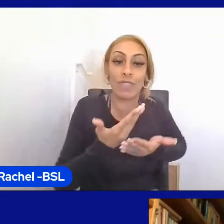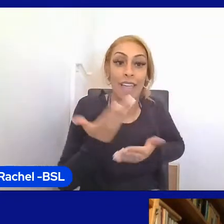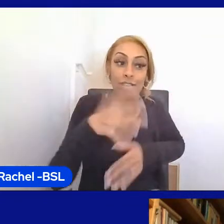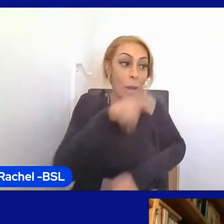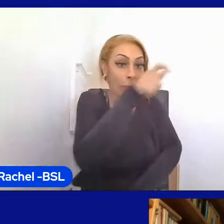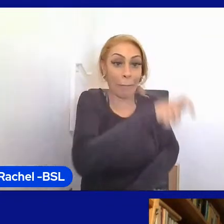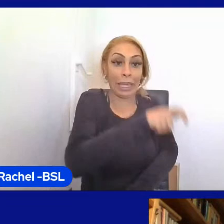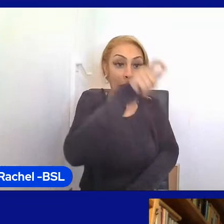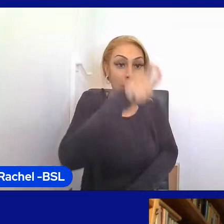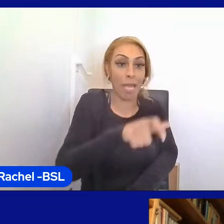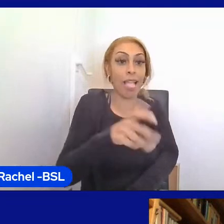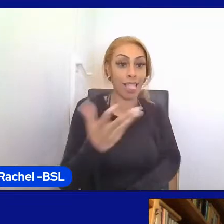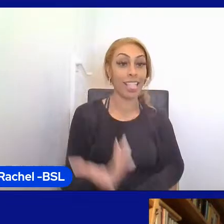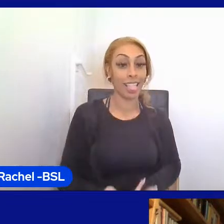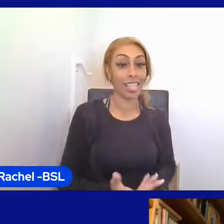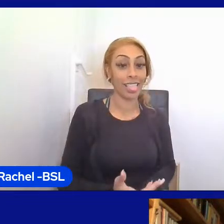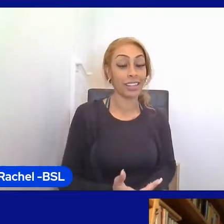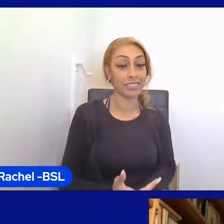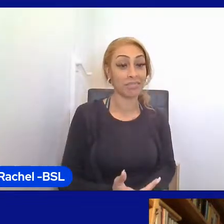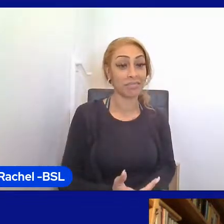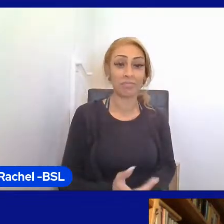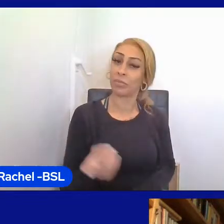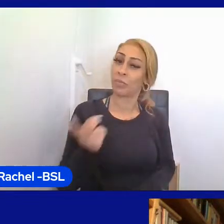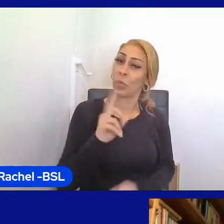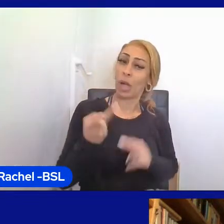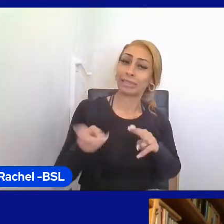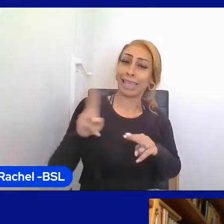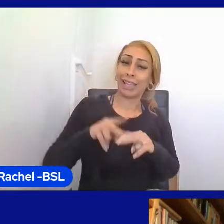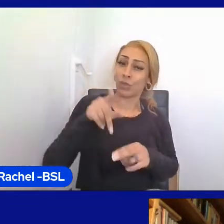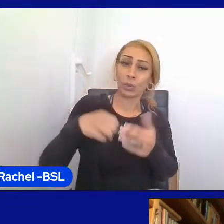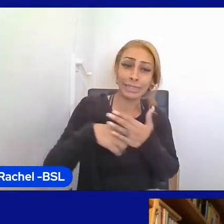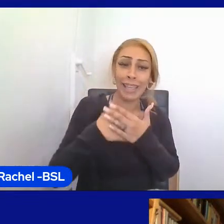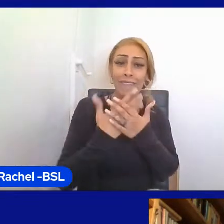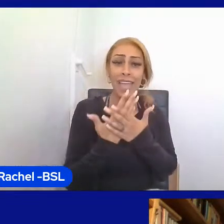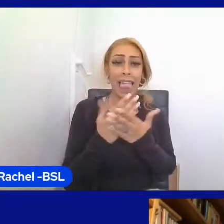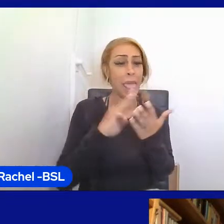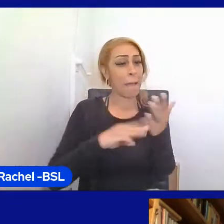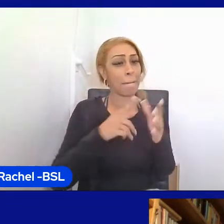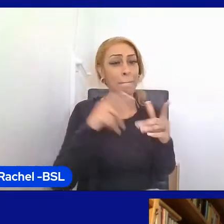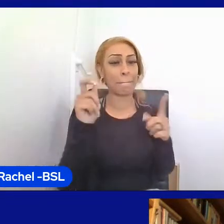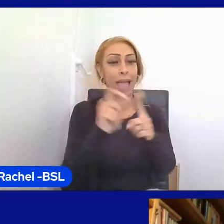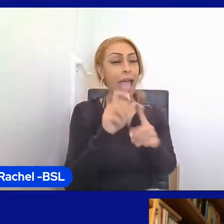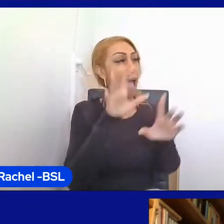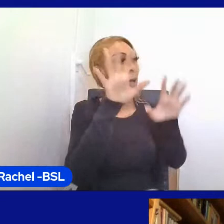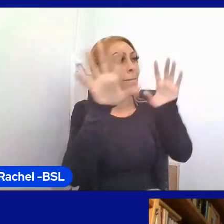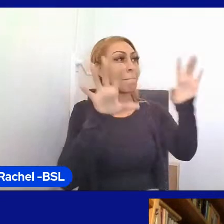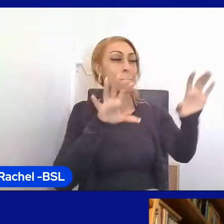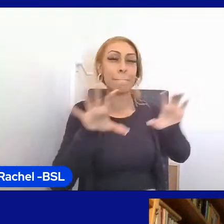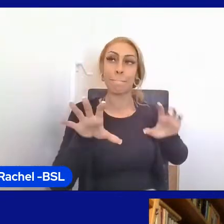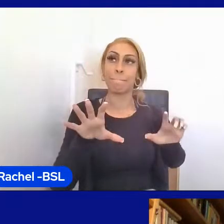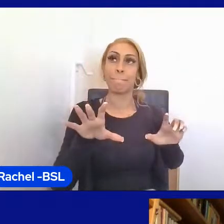to think about what kind of city they want to live in. These are stories of hope, which we need now